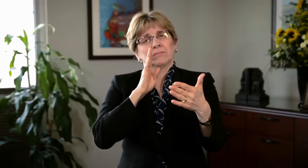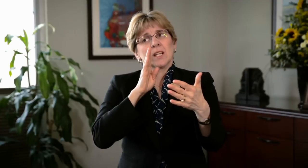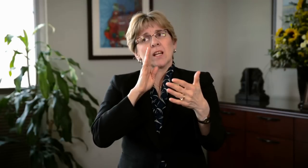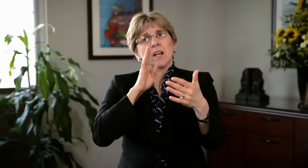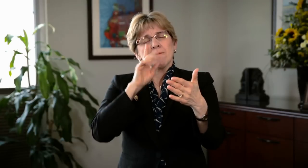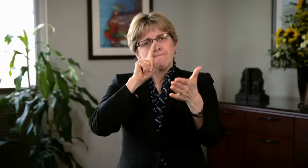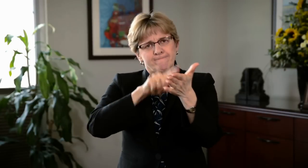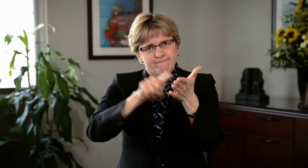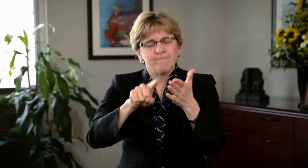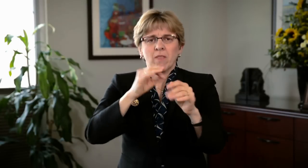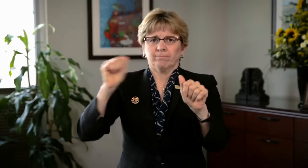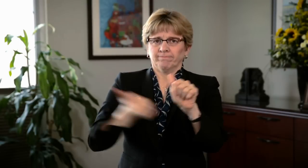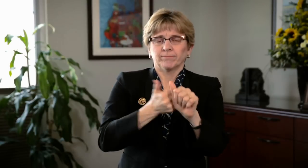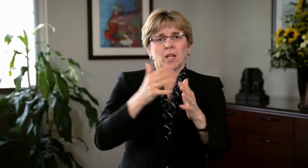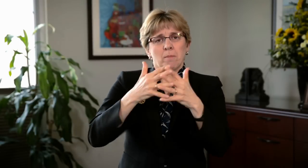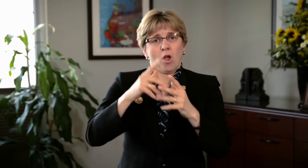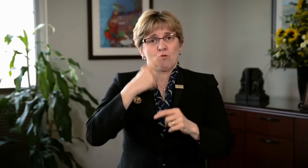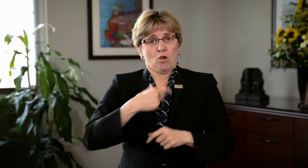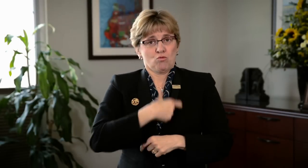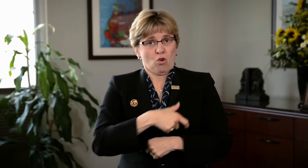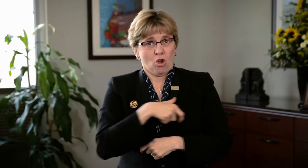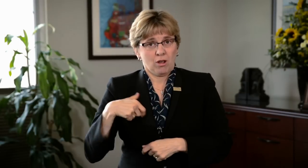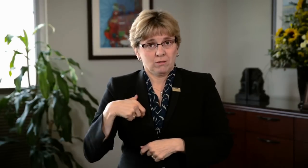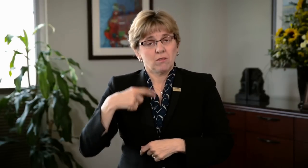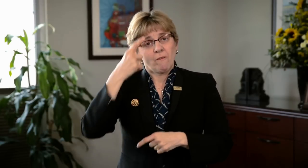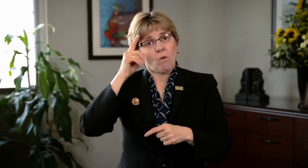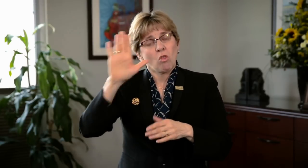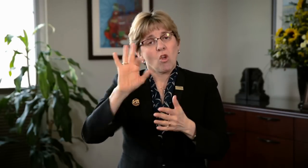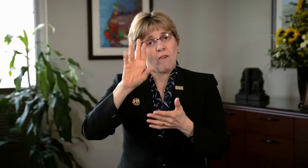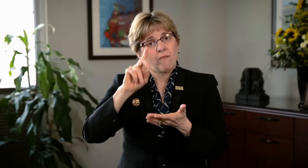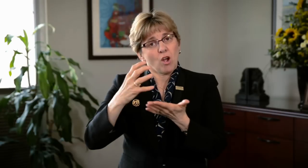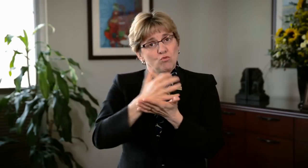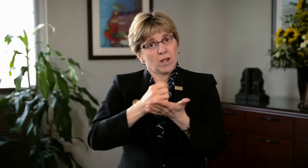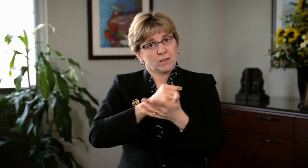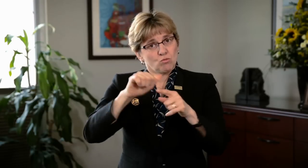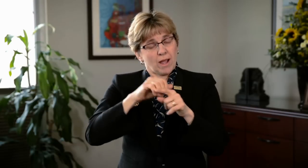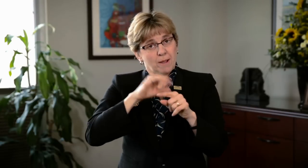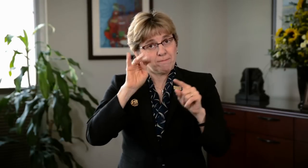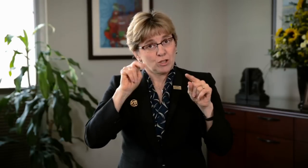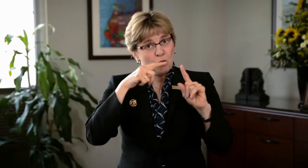investigation and a pursuit into the fundraising practices of the American Red Cross in Minnesota.